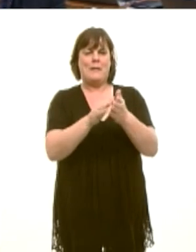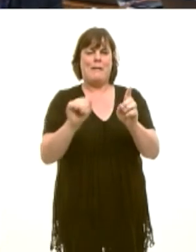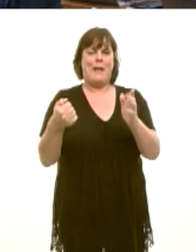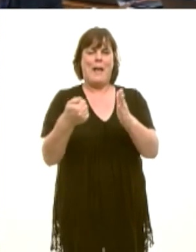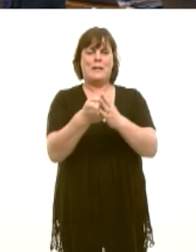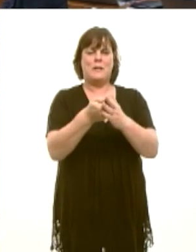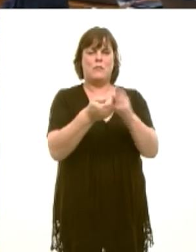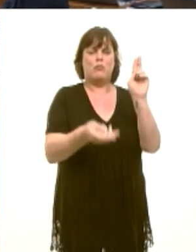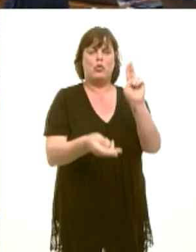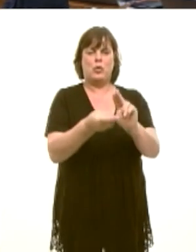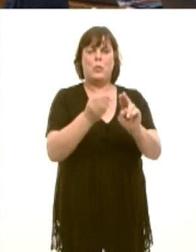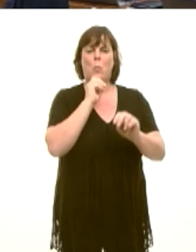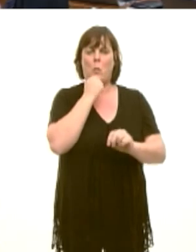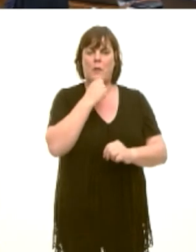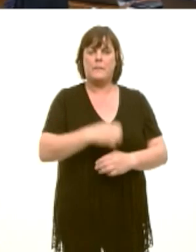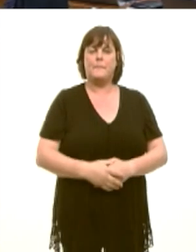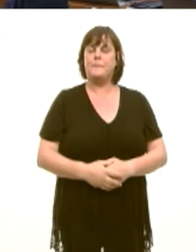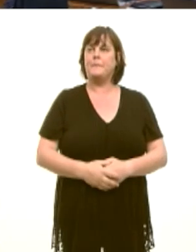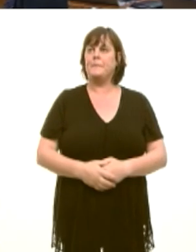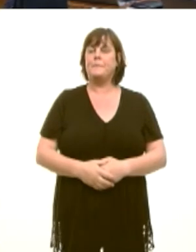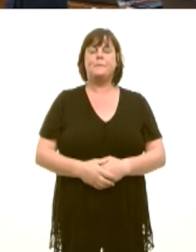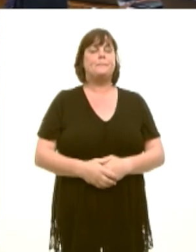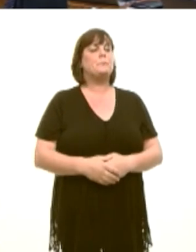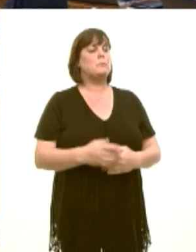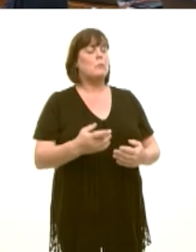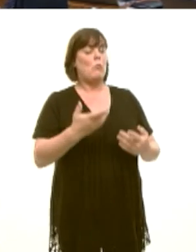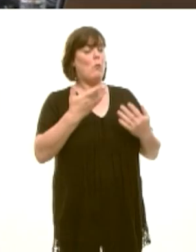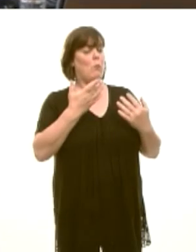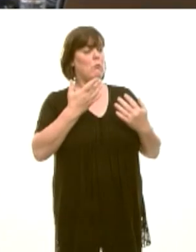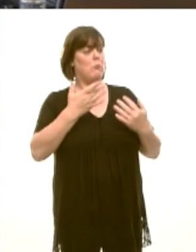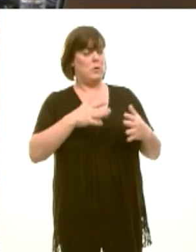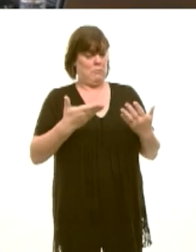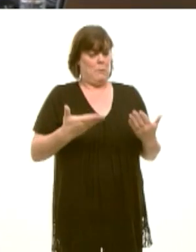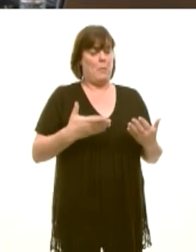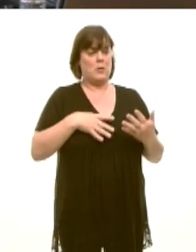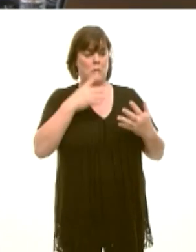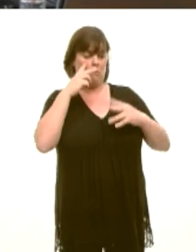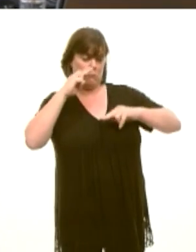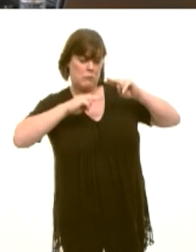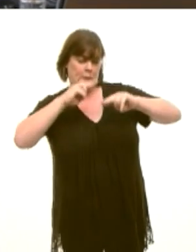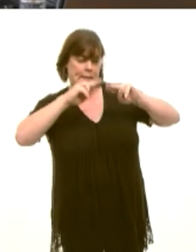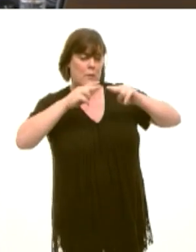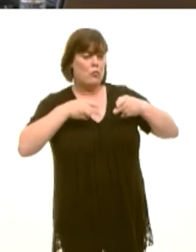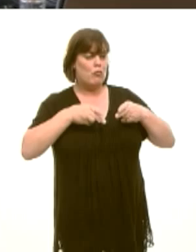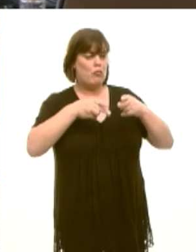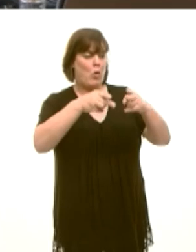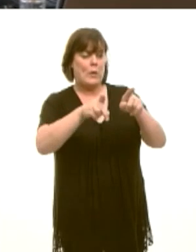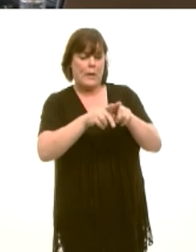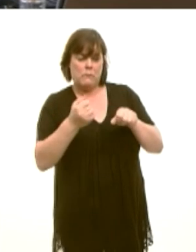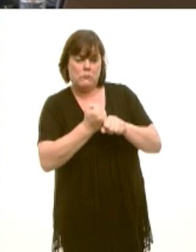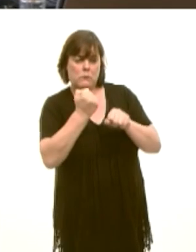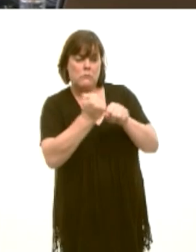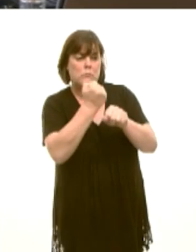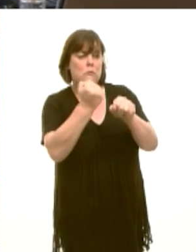Carwyn Jones: Work is being undertaken at present and assessments will continue to find